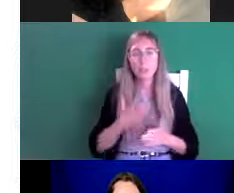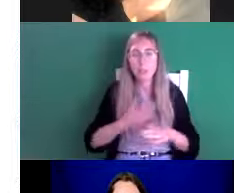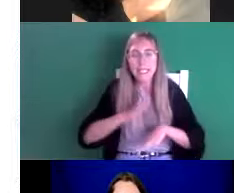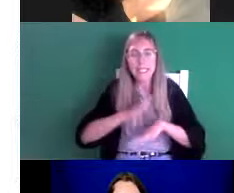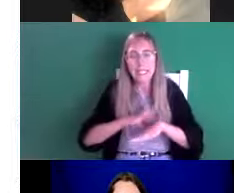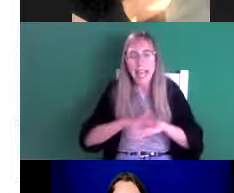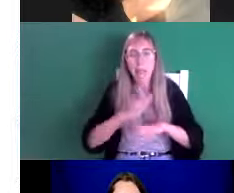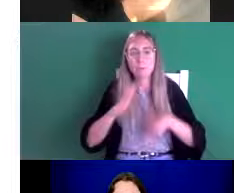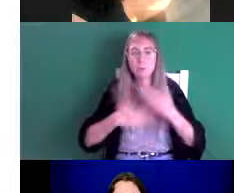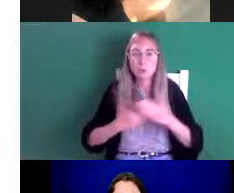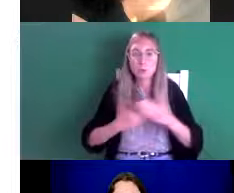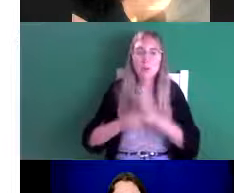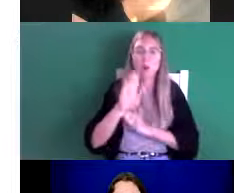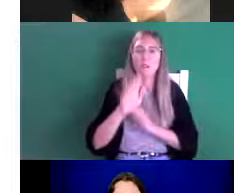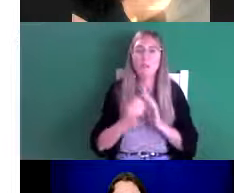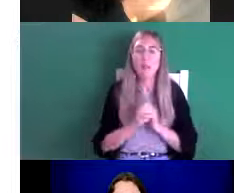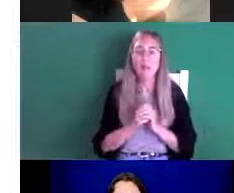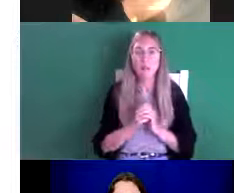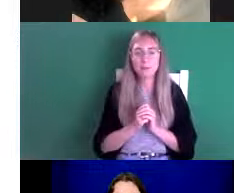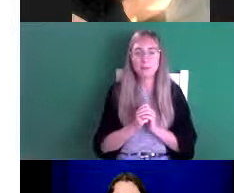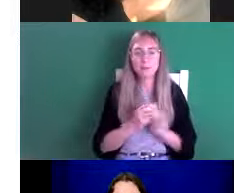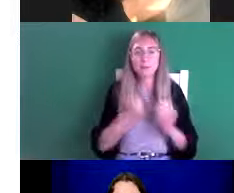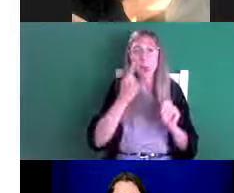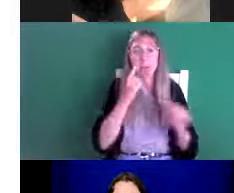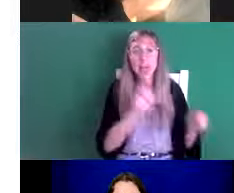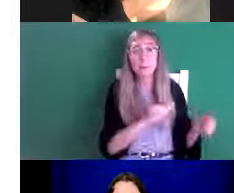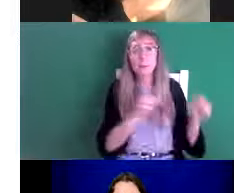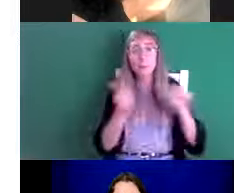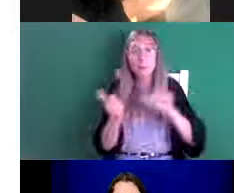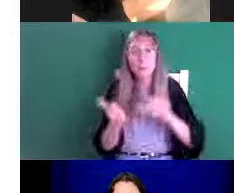i'm just going to move to the next one and then after this next one